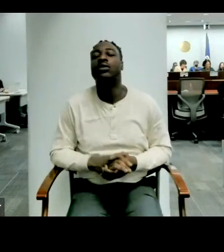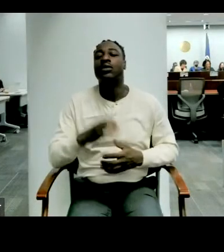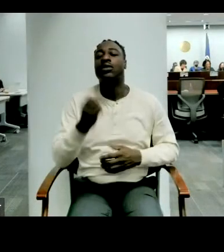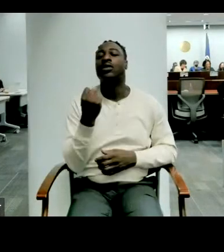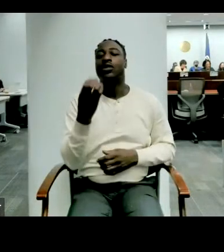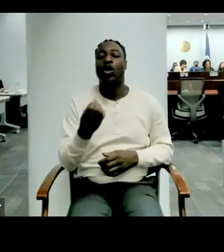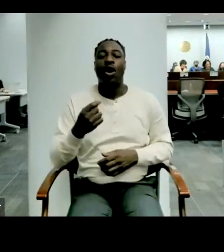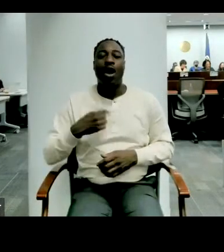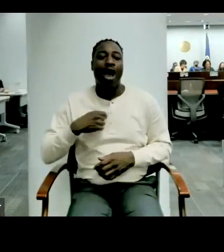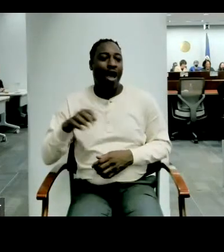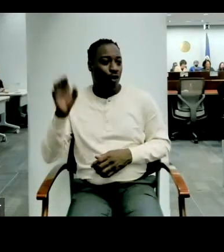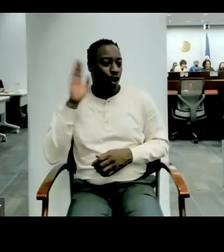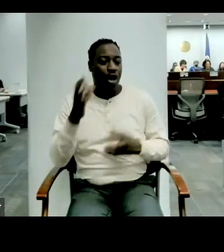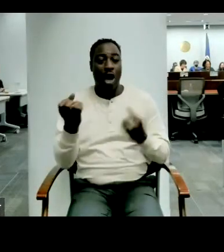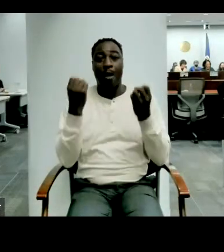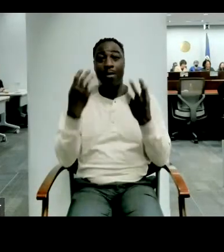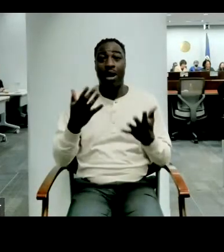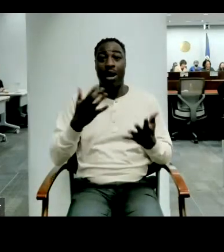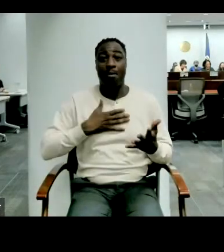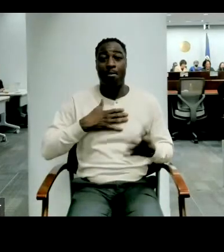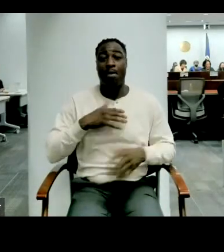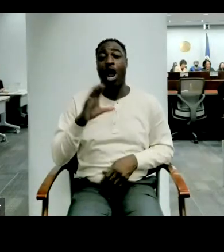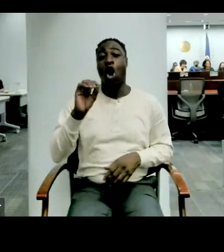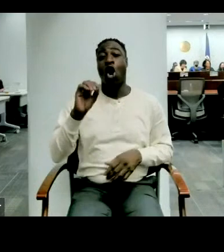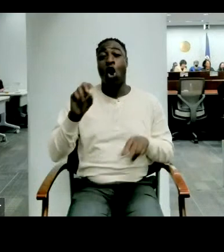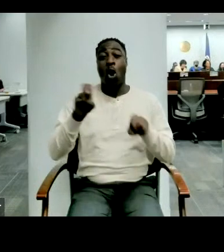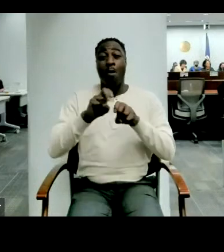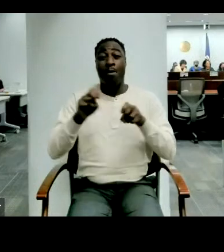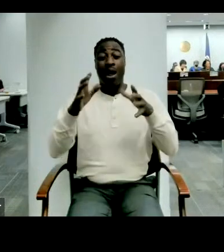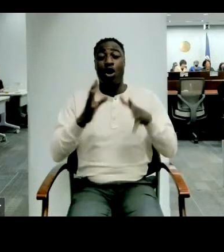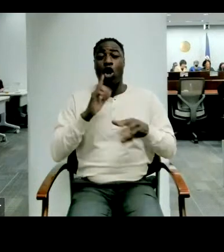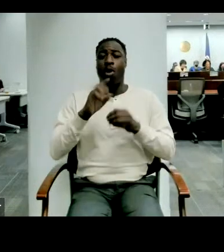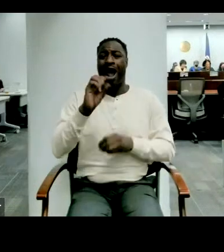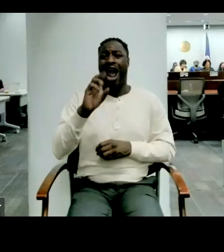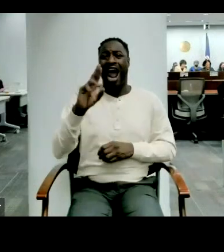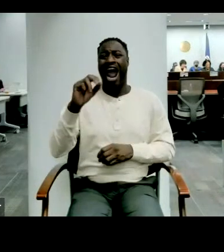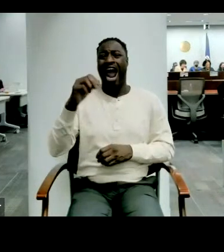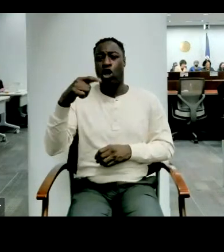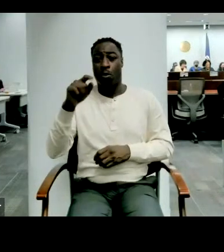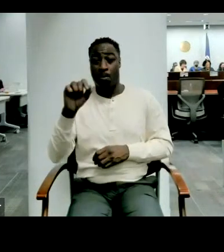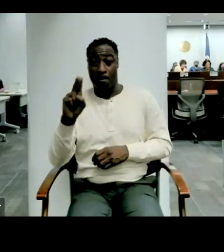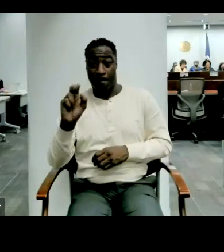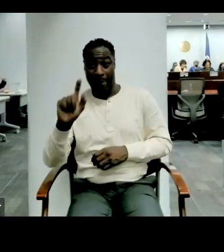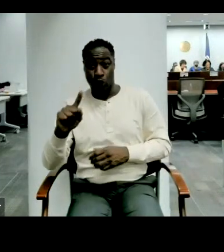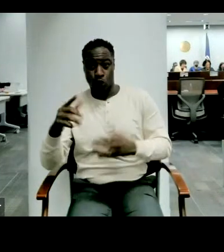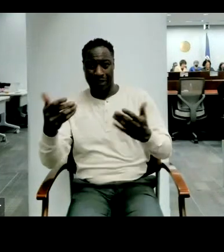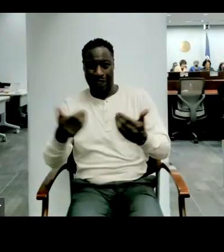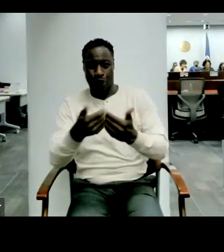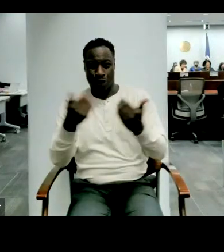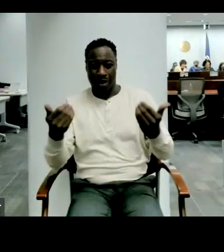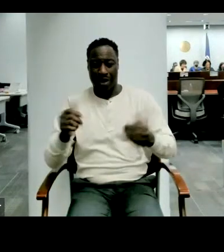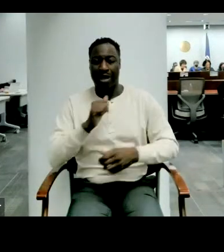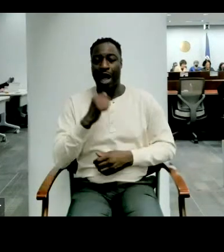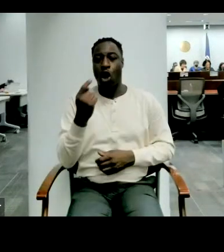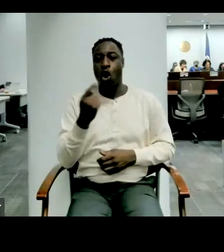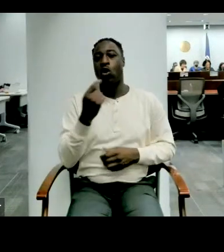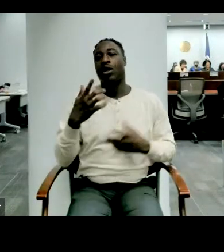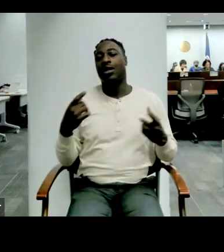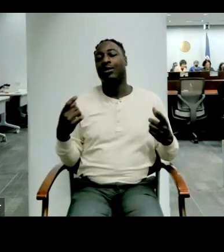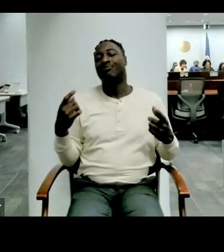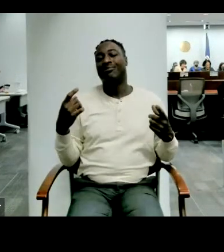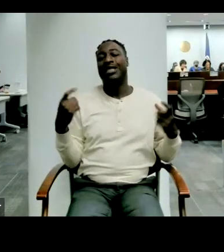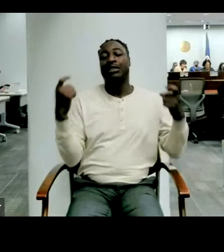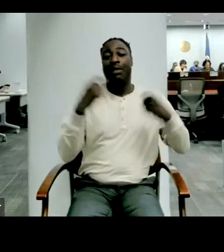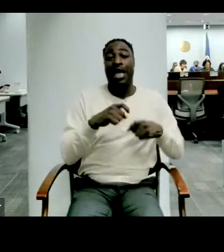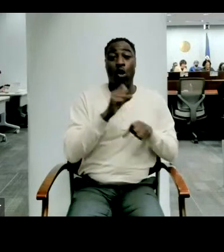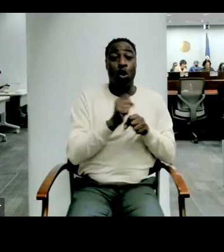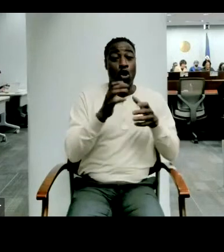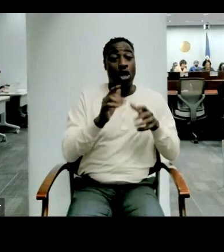I heard a lot of my EEOC panelists talk about, not just Latin X workers but other groups as well when